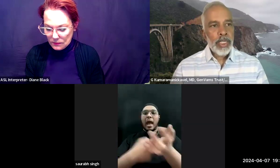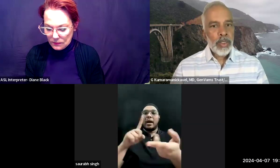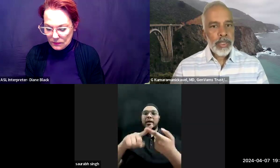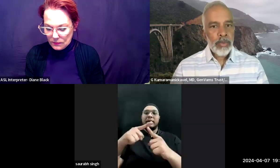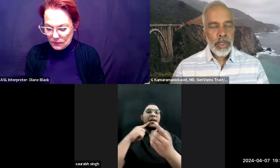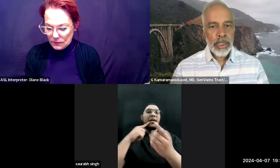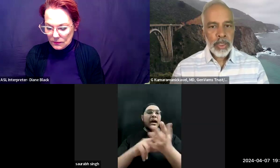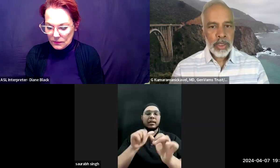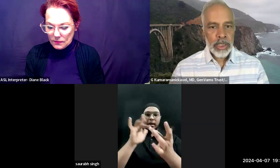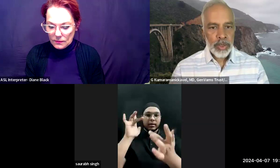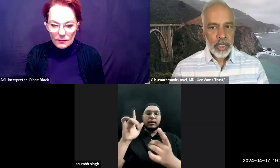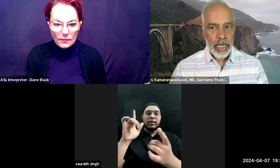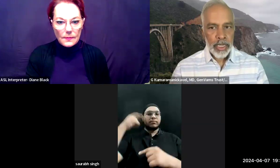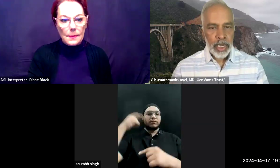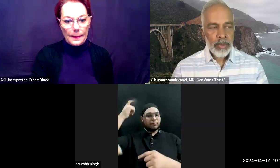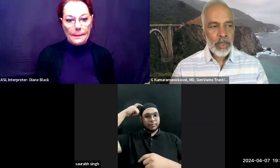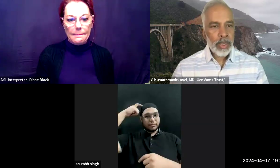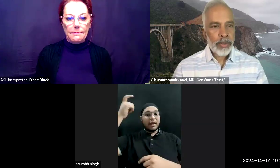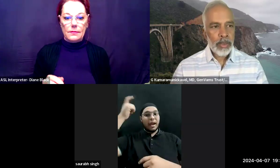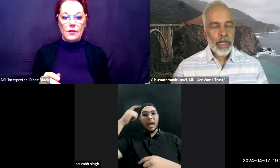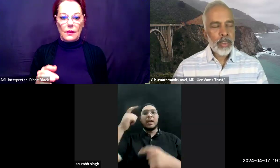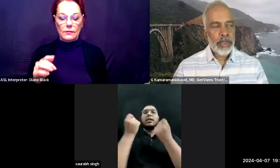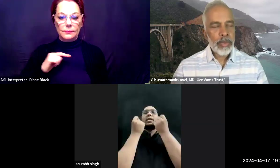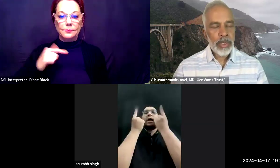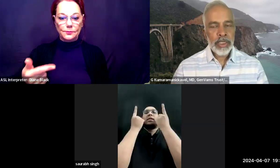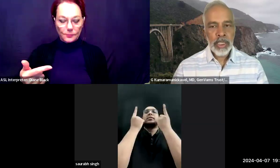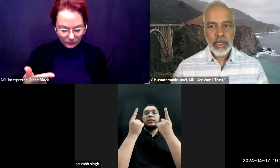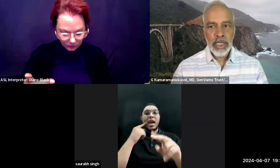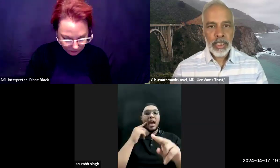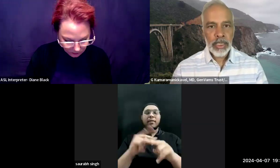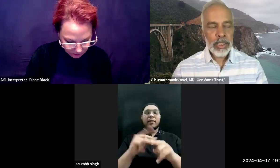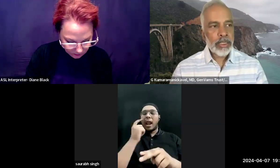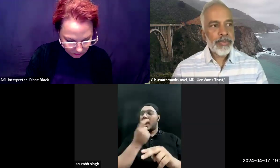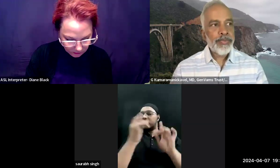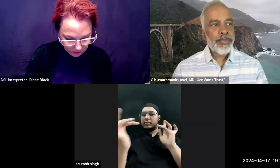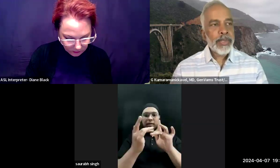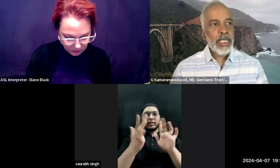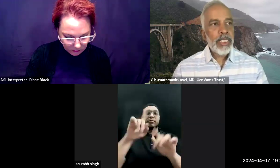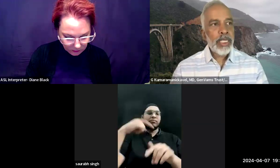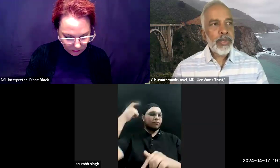an opthalmologist looks into your eye, I'm not an opthalmologist, I'm a geneticist. And therefore